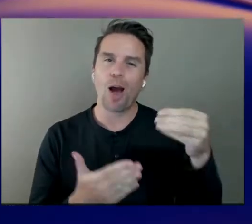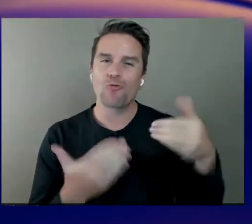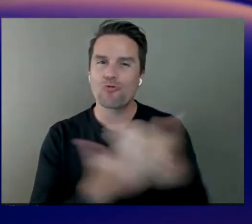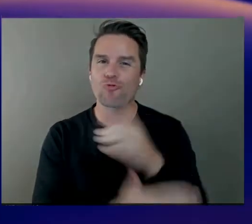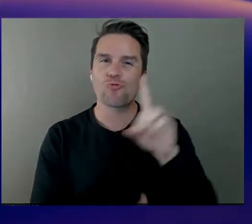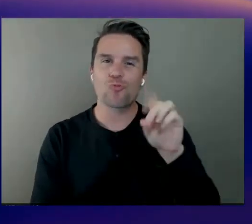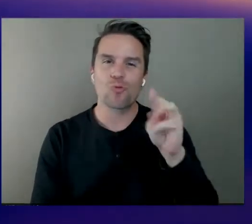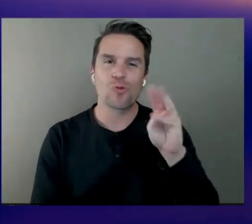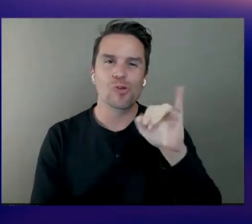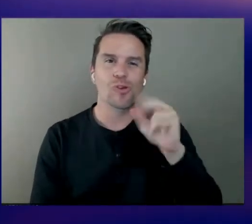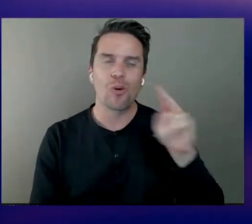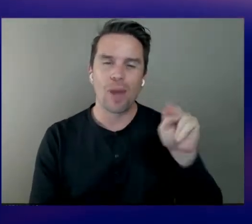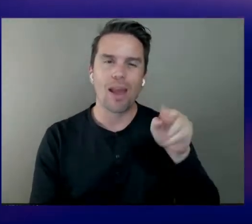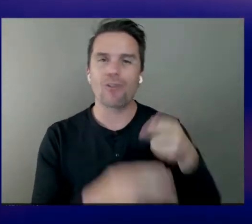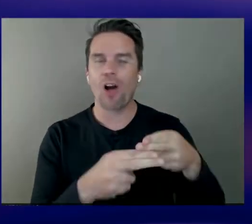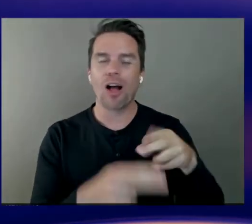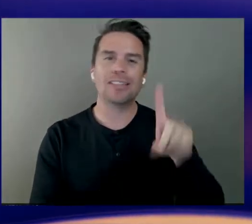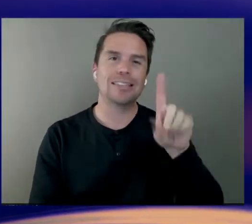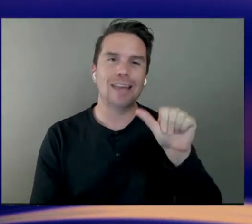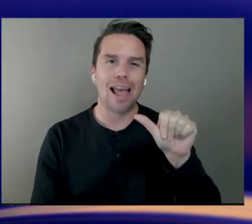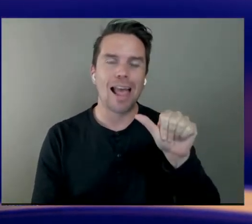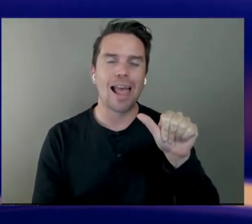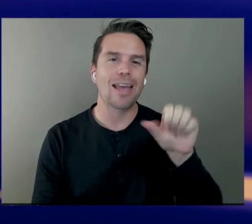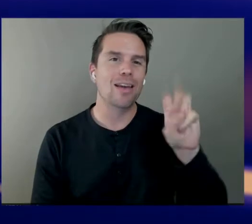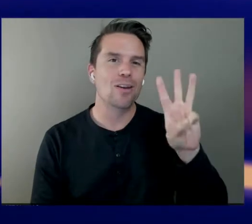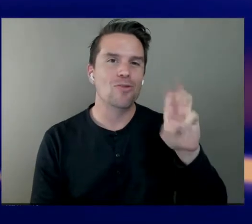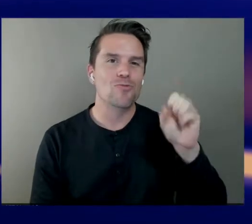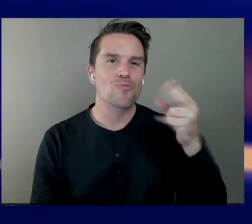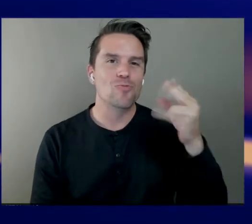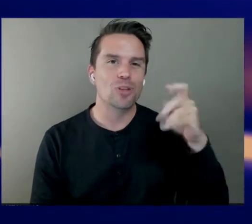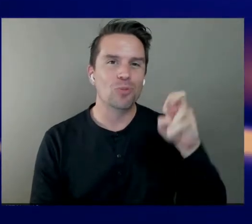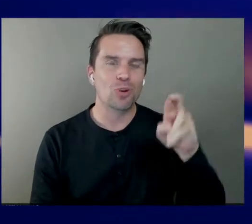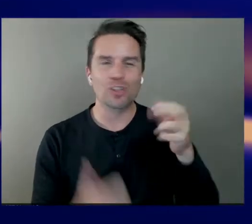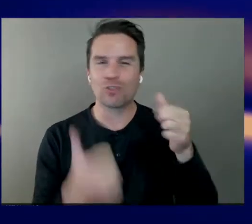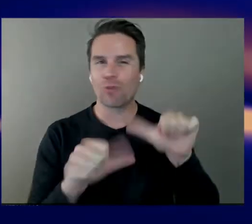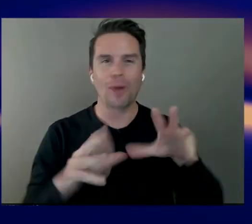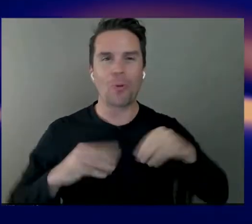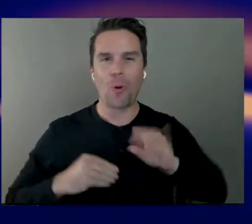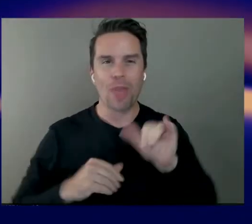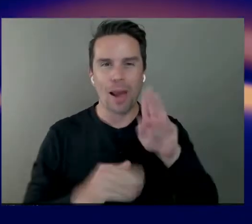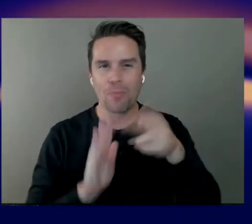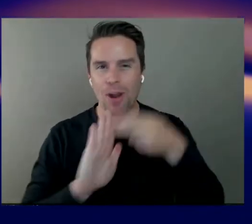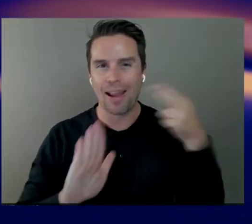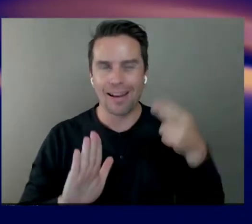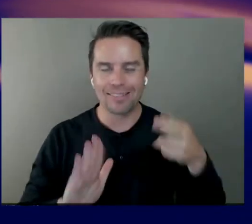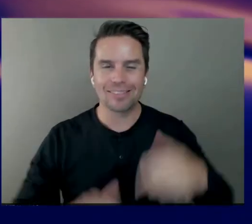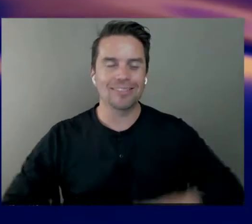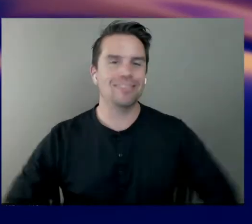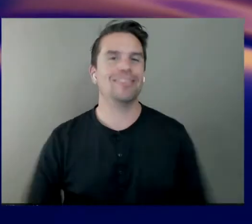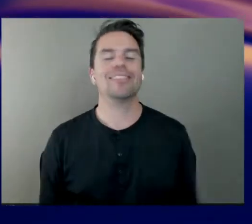Steve, tell us about yourself, I'm solutions architect here I'm one of your hosts. We're gonna be talking with Michael later, but tell us about yourself Steve,